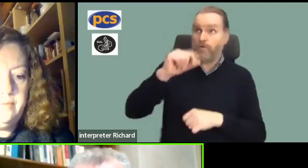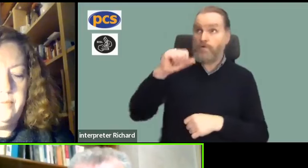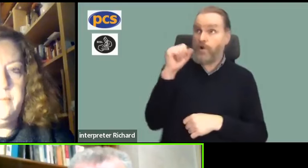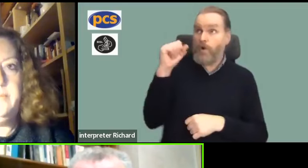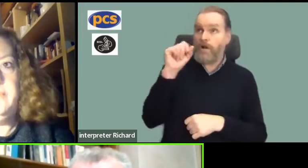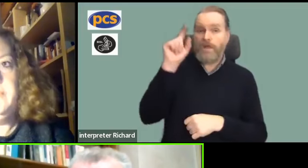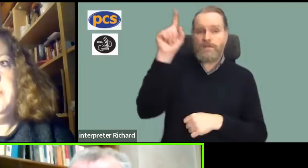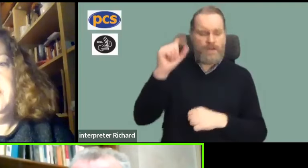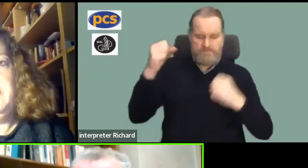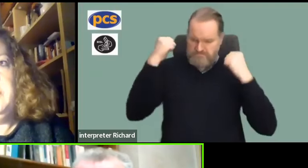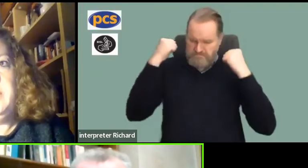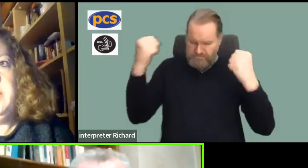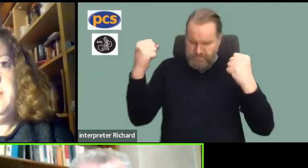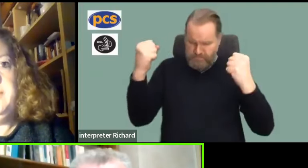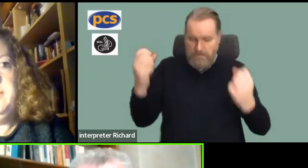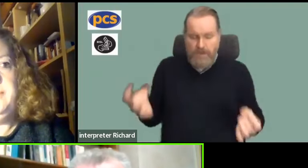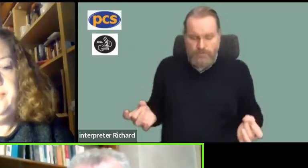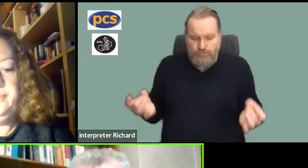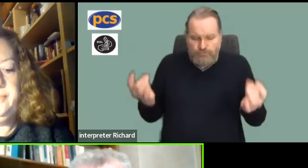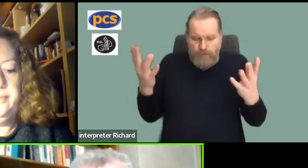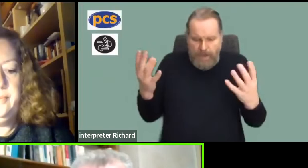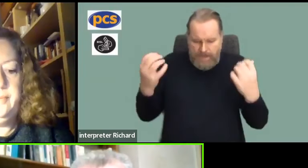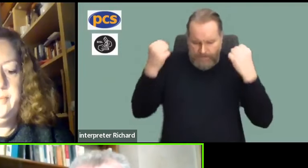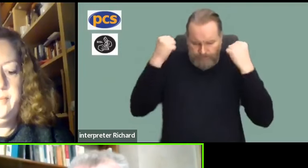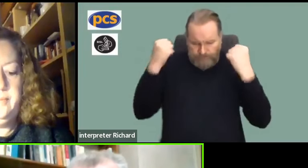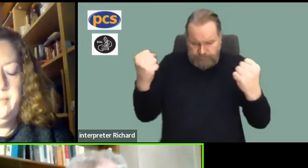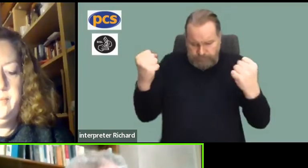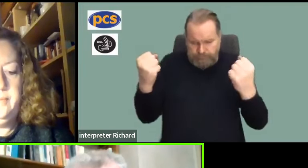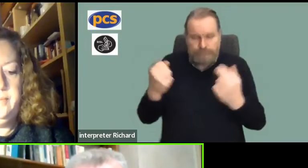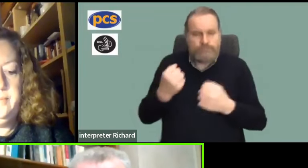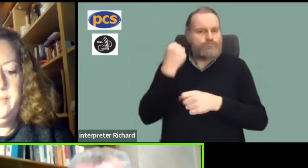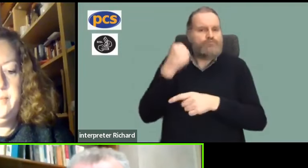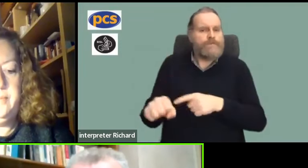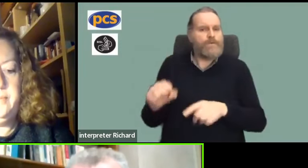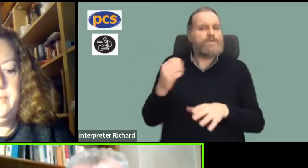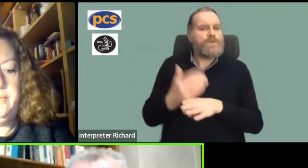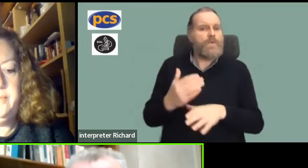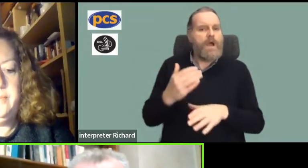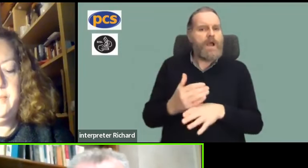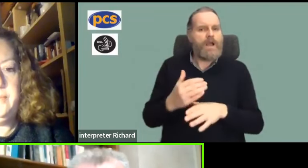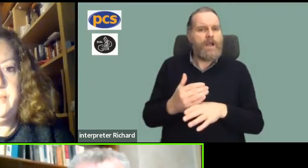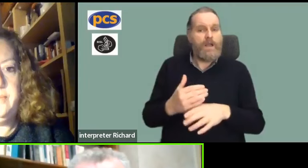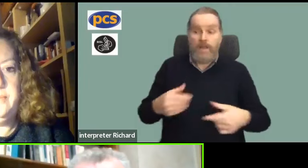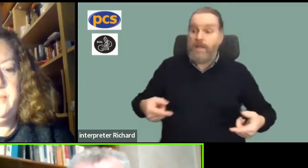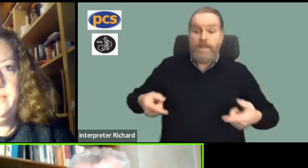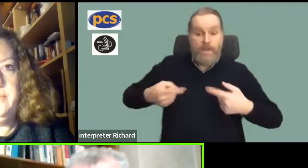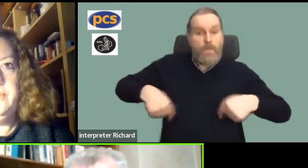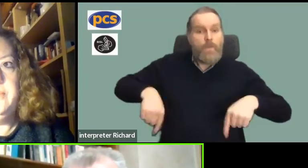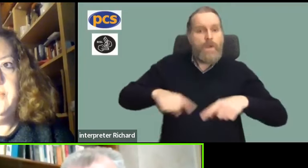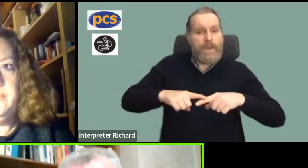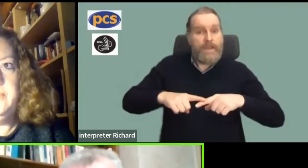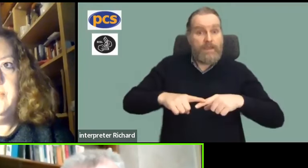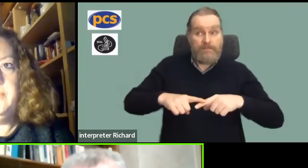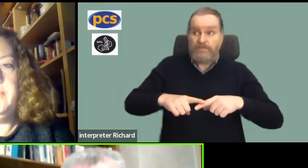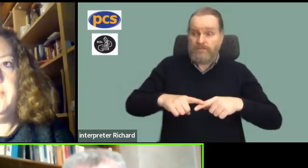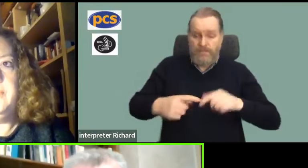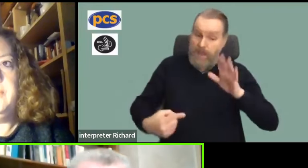who are still standing up for their right s to s to be treated s to be treated properly, and it shows that our union representative present a map , breadth of breadth of public sector